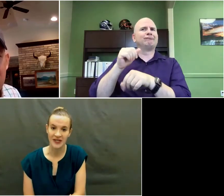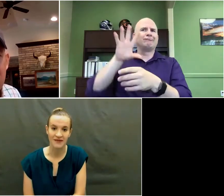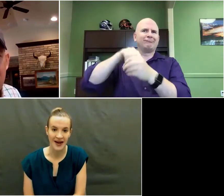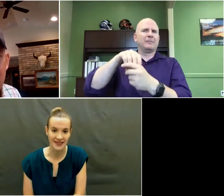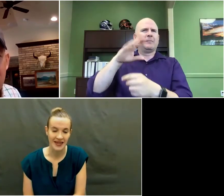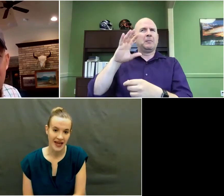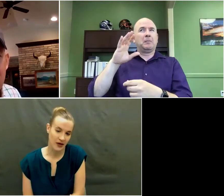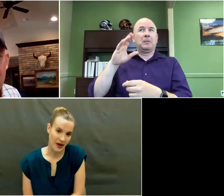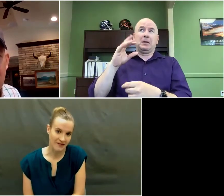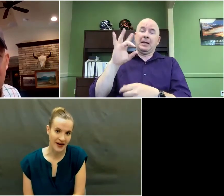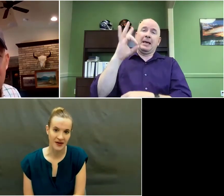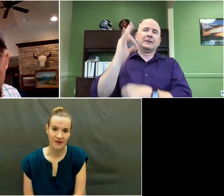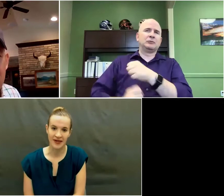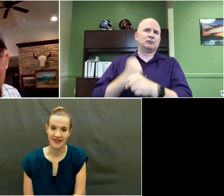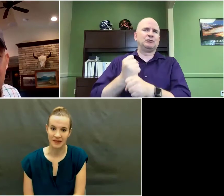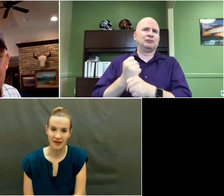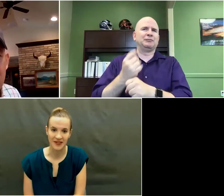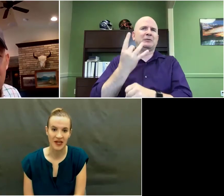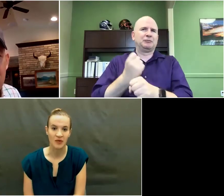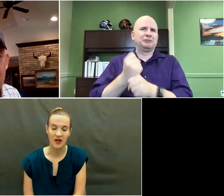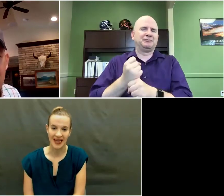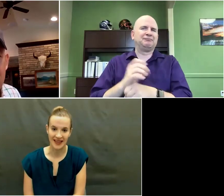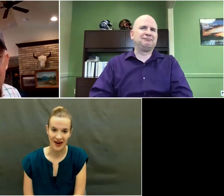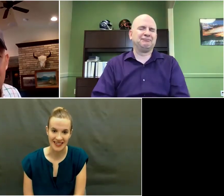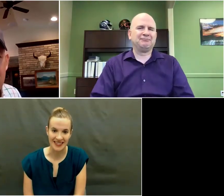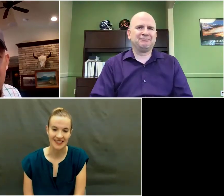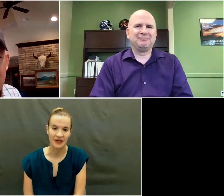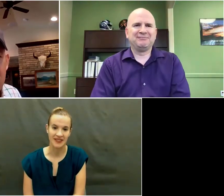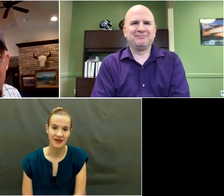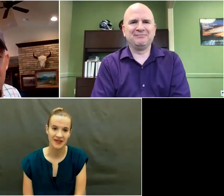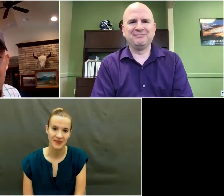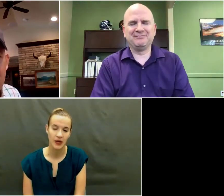find, in a way, find their voice and be able to communicate their ideas and their skills. So I